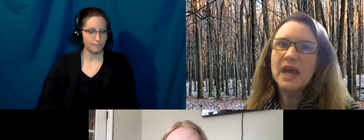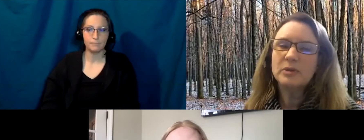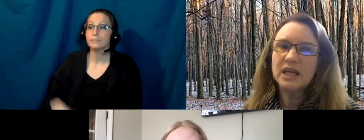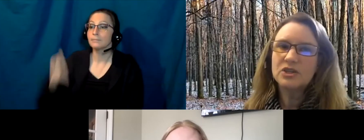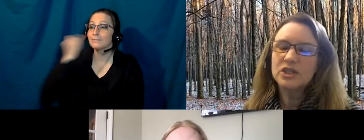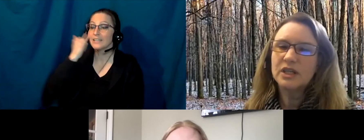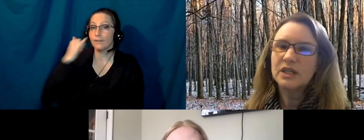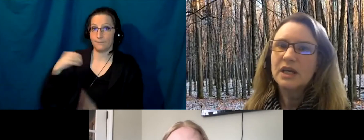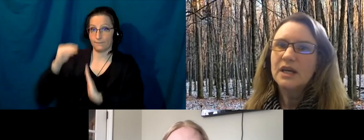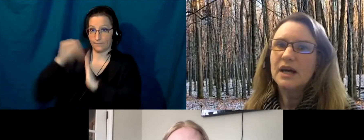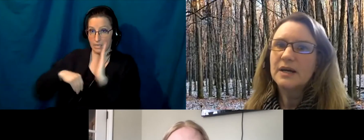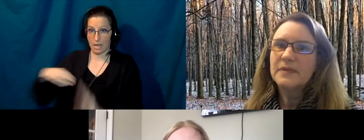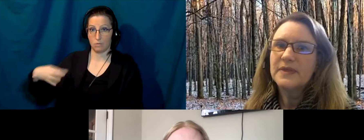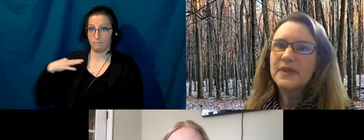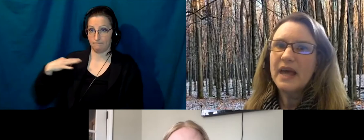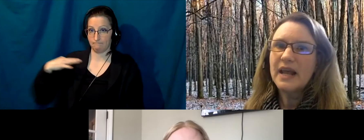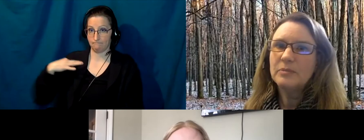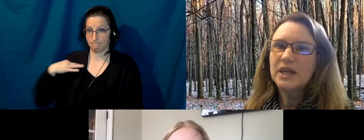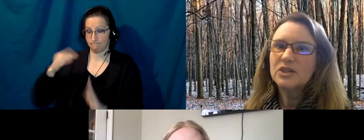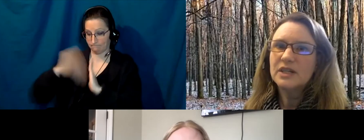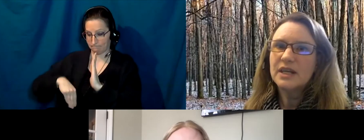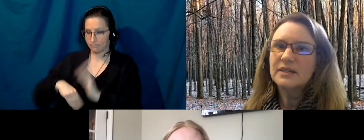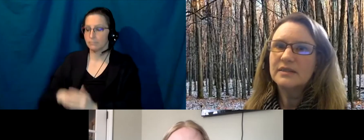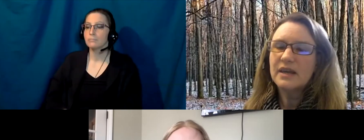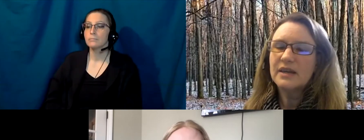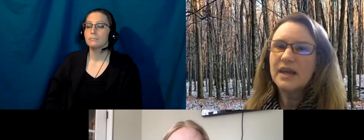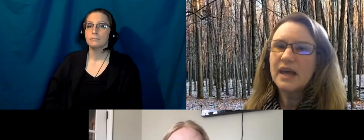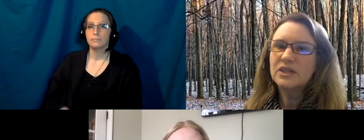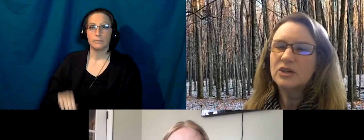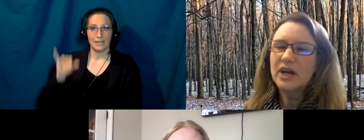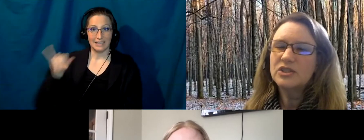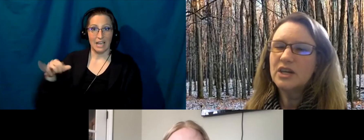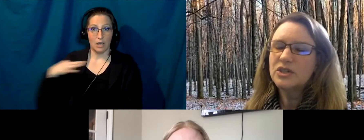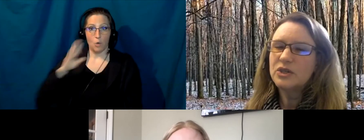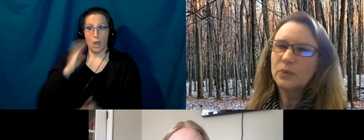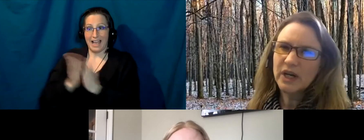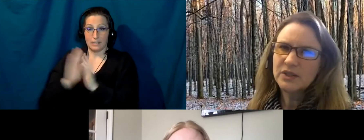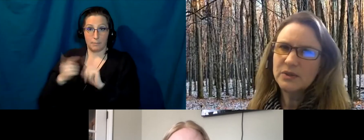application, that application is asking your education, your work history.